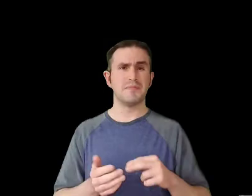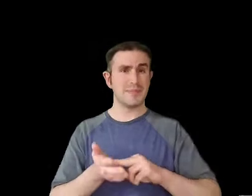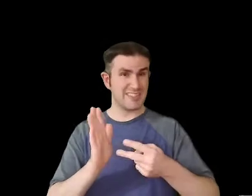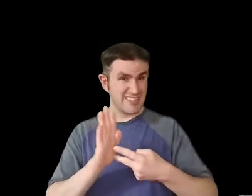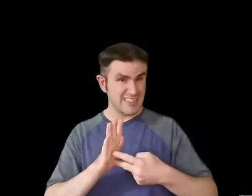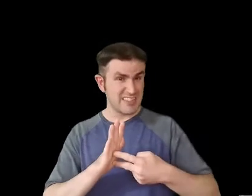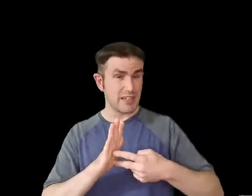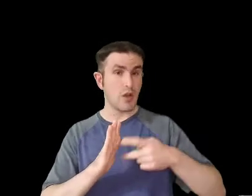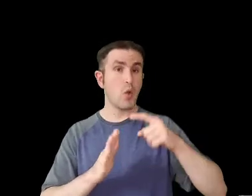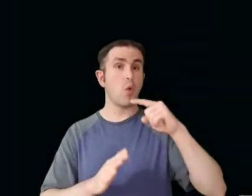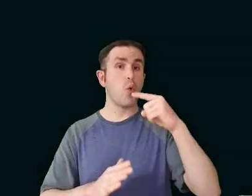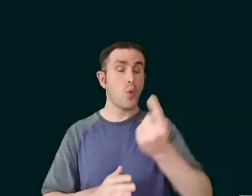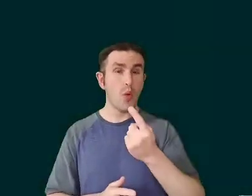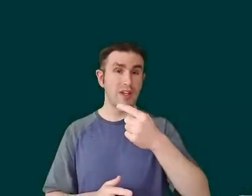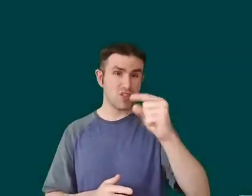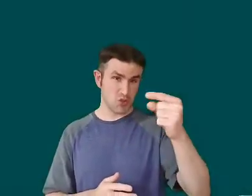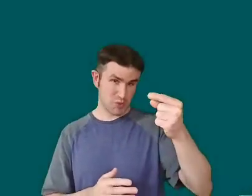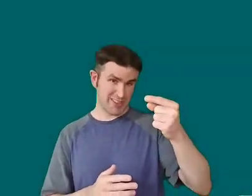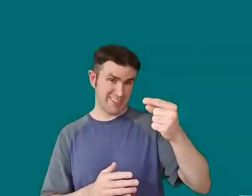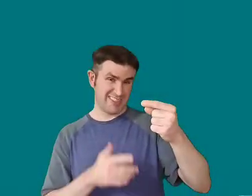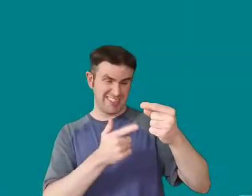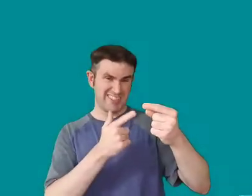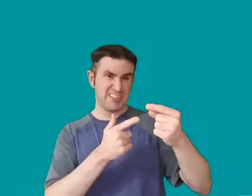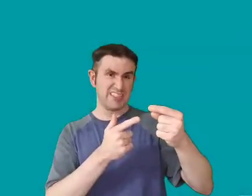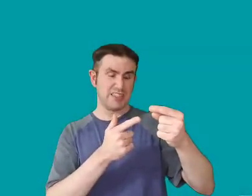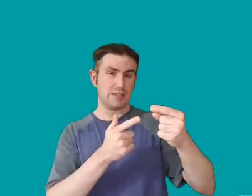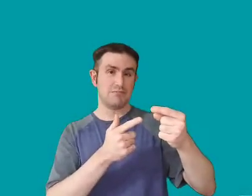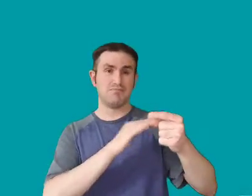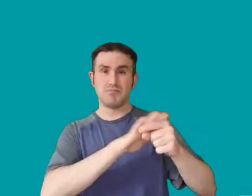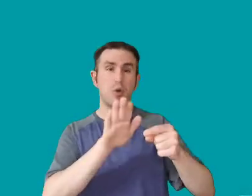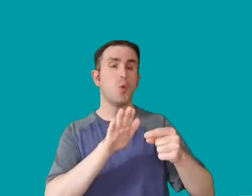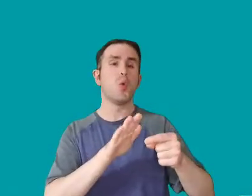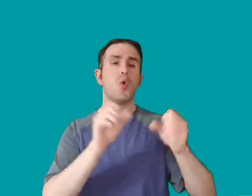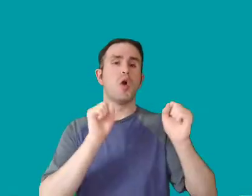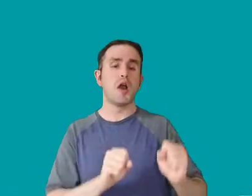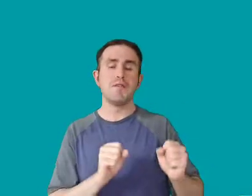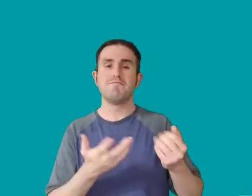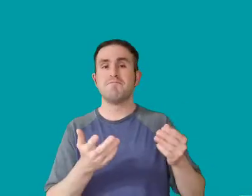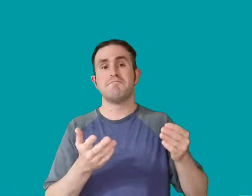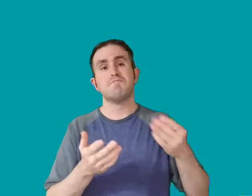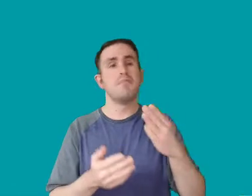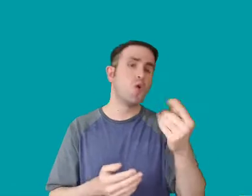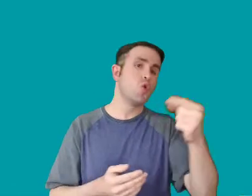you have to go for just one shade of green? Not necessarily. You could go with like a blue-green,